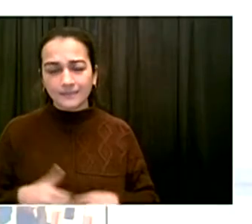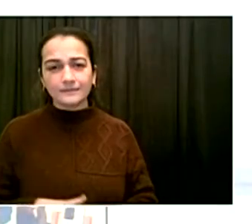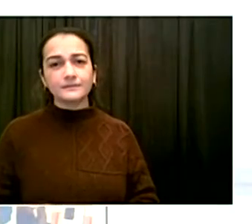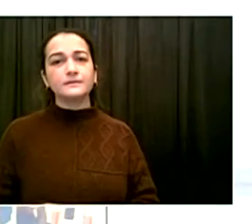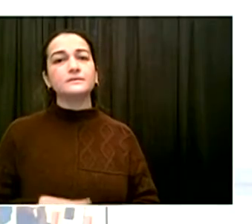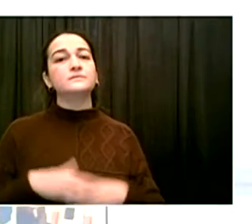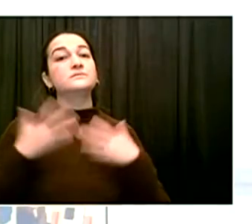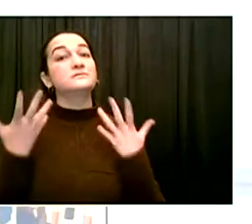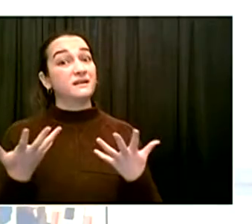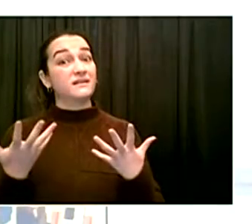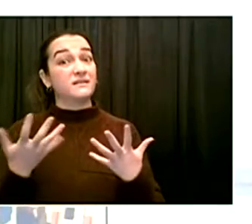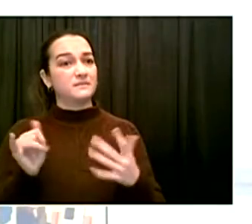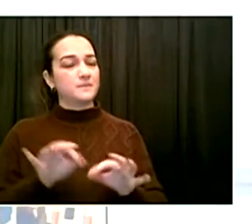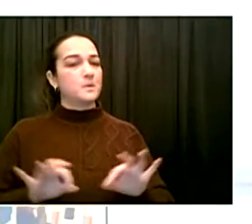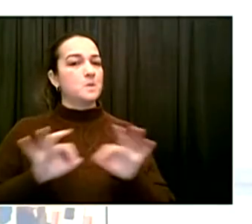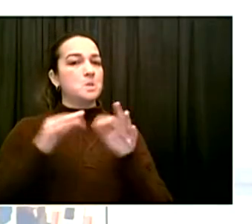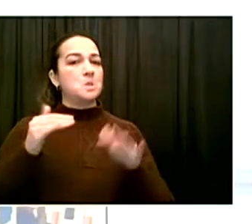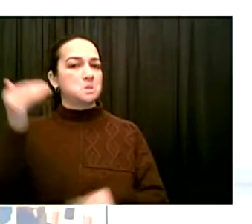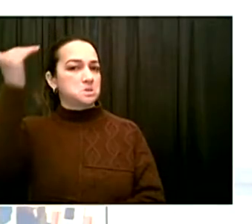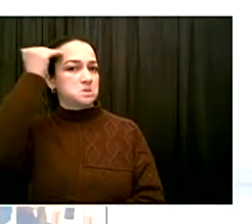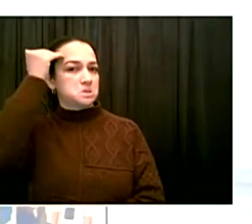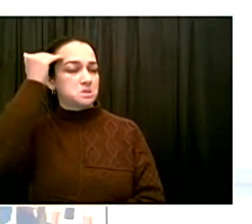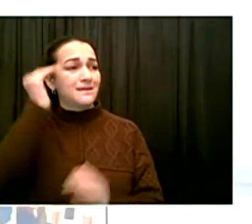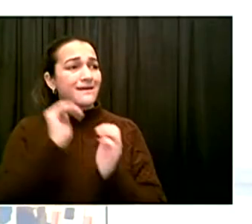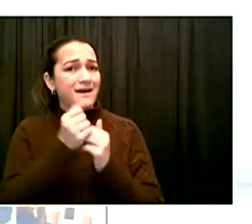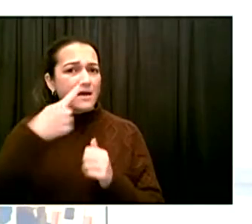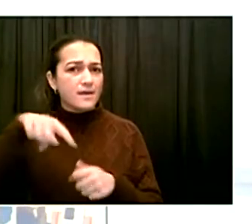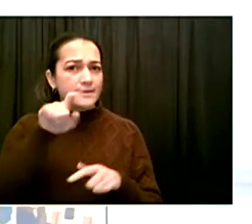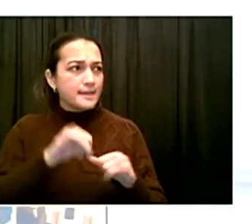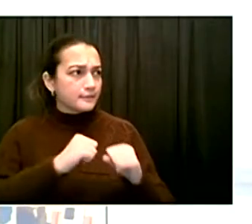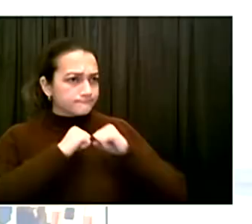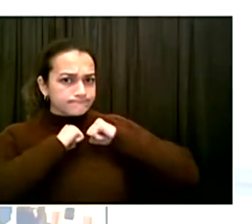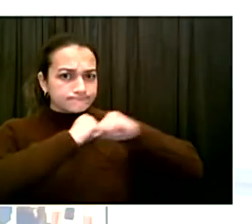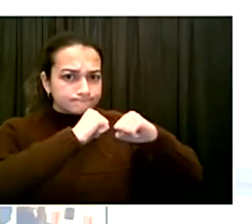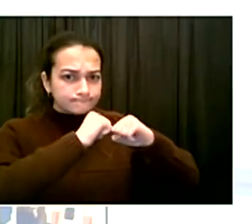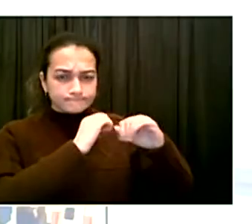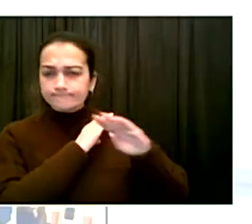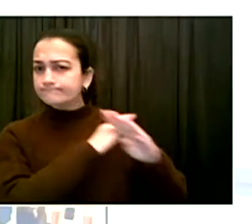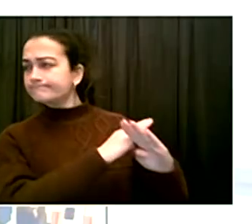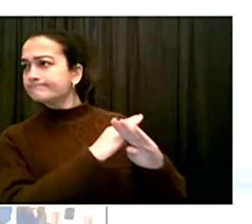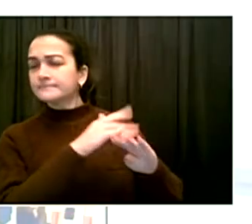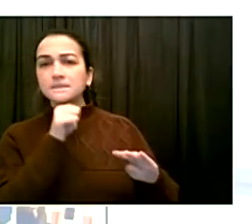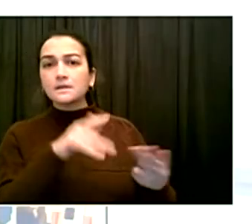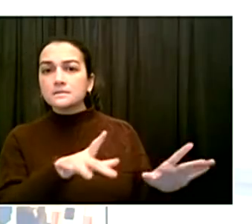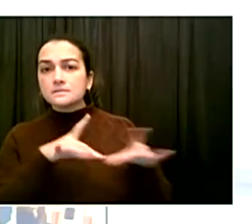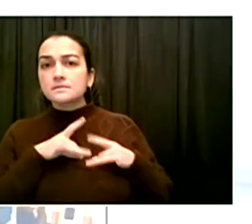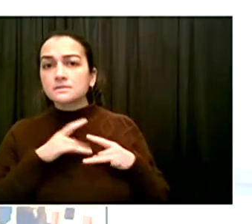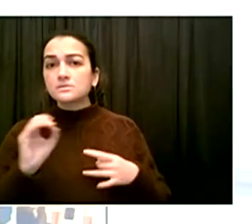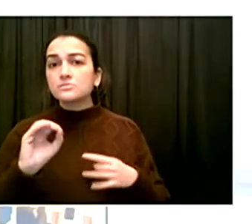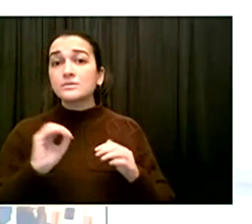VARIANTS. BUT THERE ARE STEPS WE CAN TAKE TO WEAKEN THE LINK BETWEEN EXPOSURE AND INFECTION.